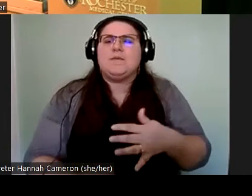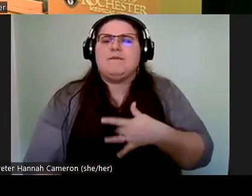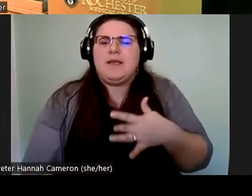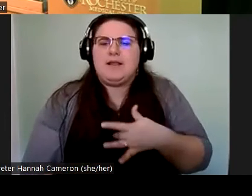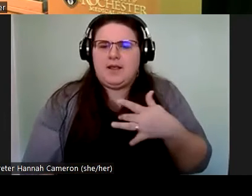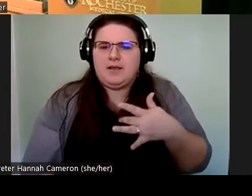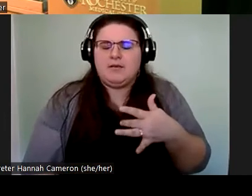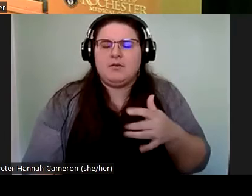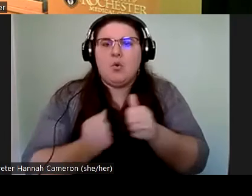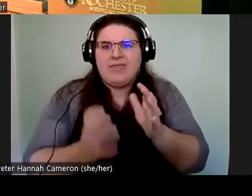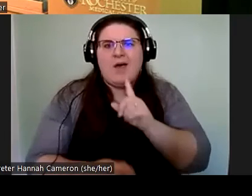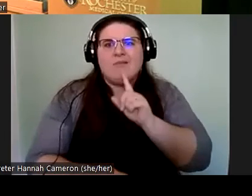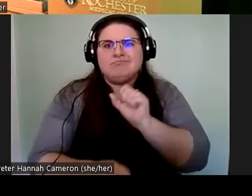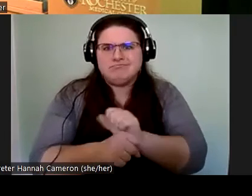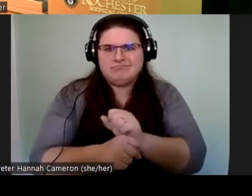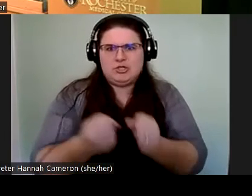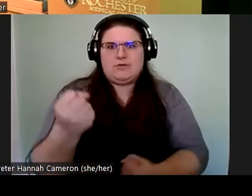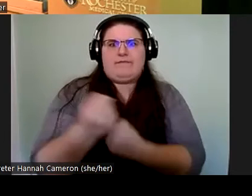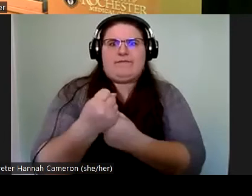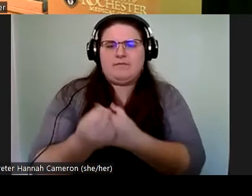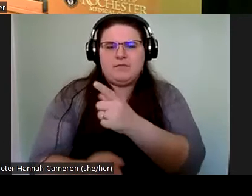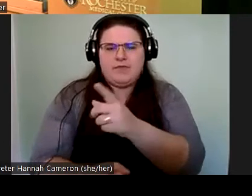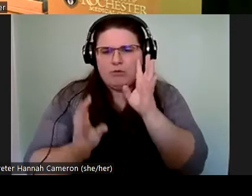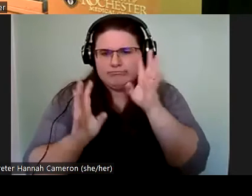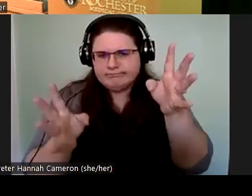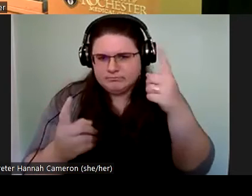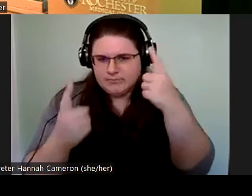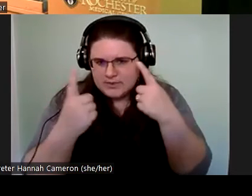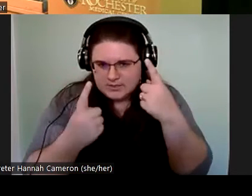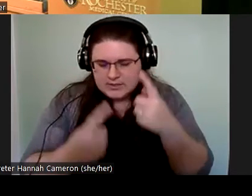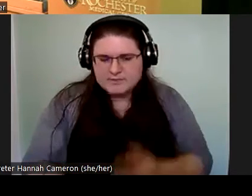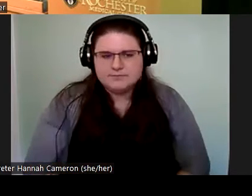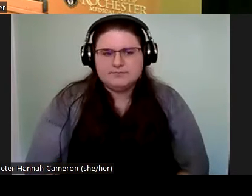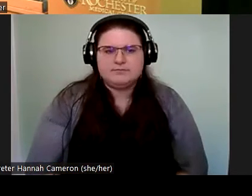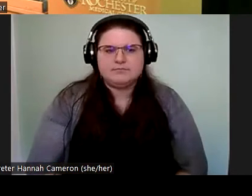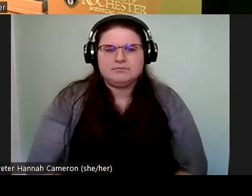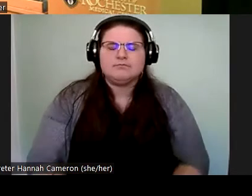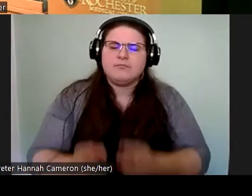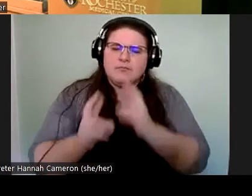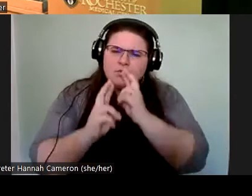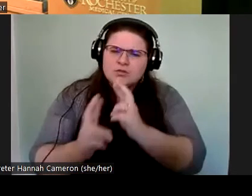to the delusional thought um we need to really respect um cultural traditions and I think that